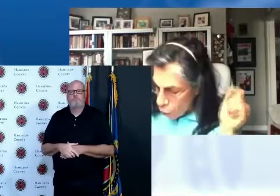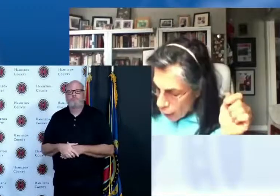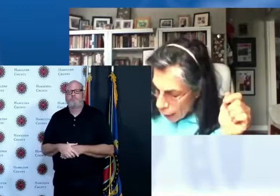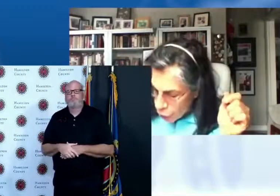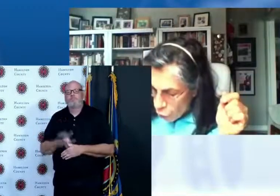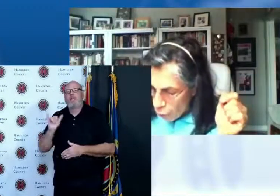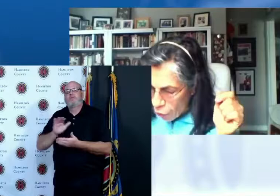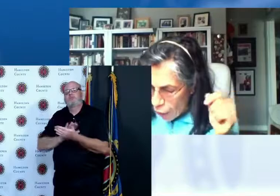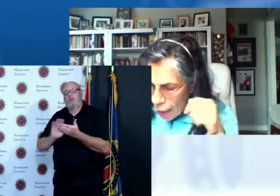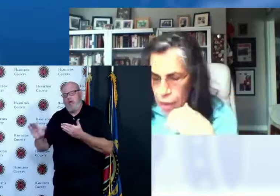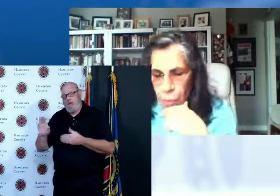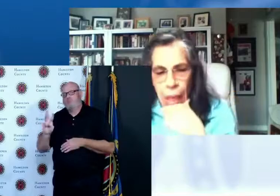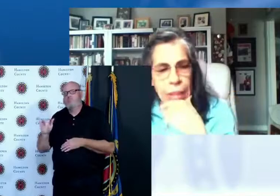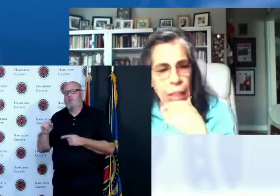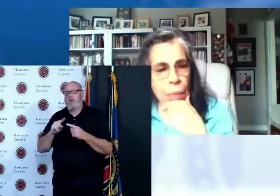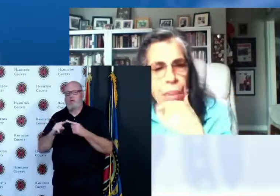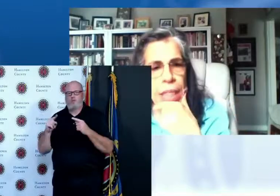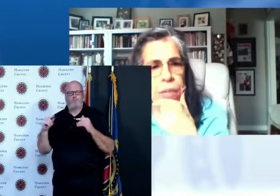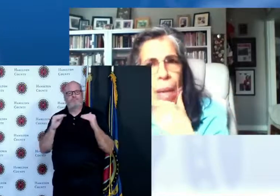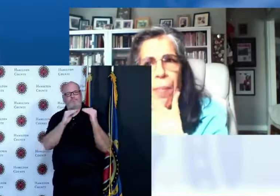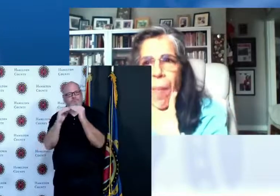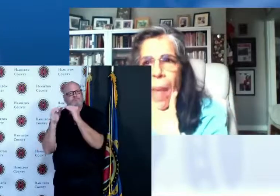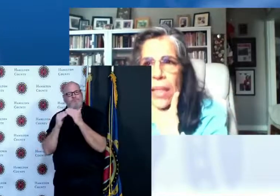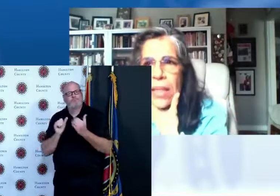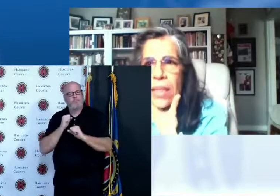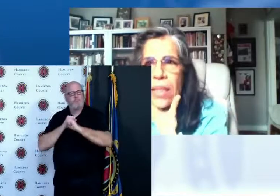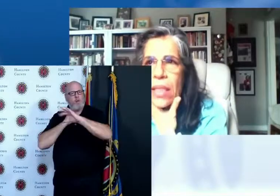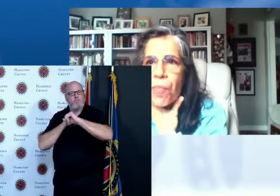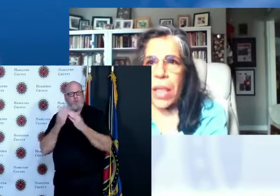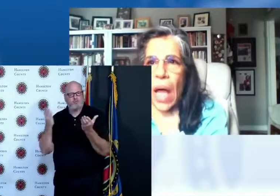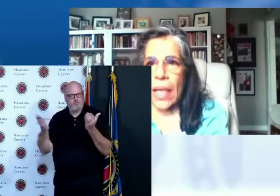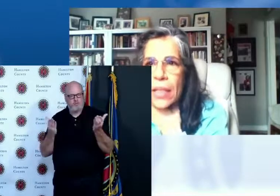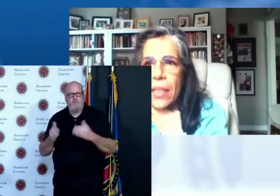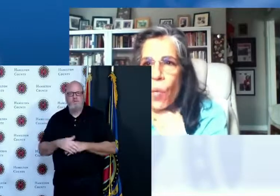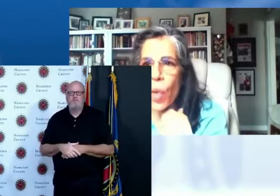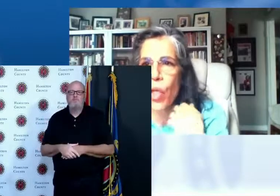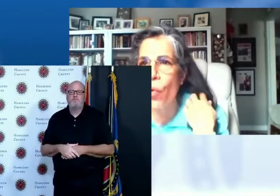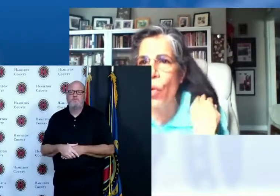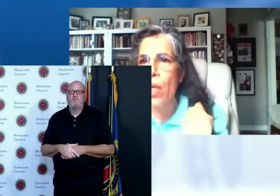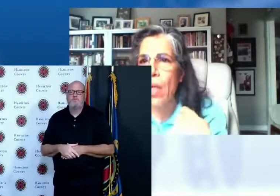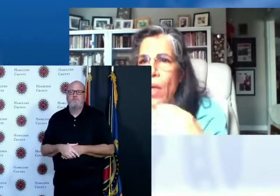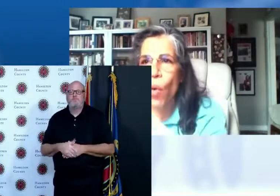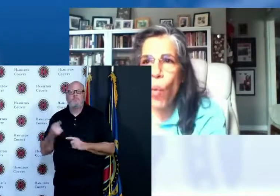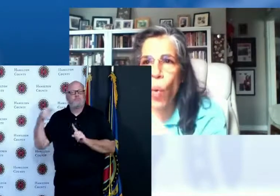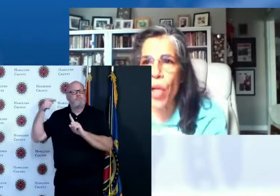thing I wanted to ask you about Greg is about the complaints about mass compliance what do you what